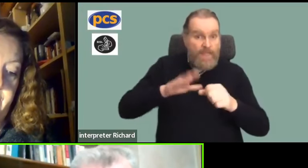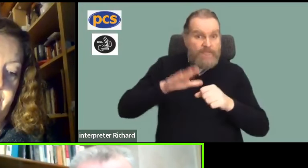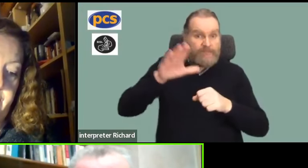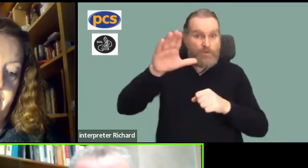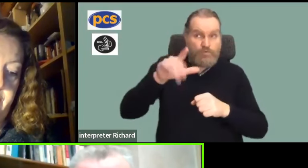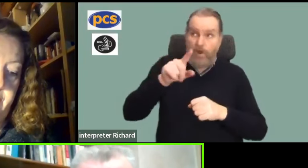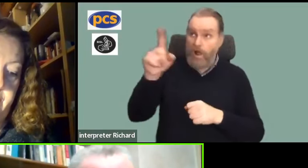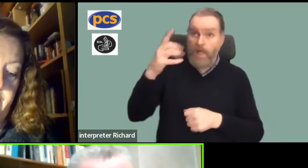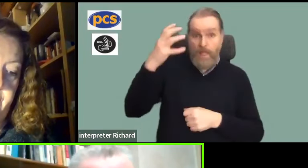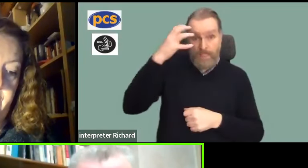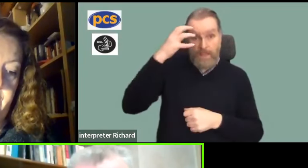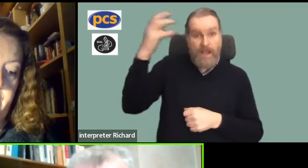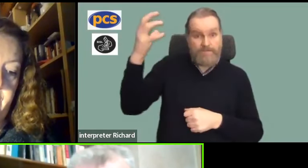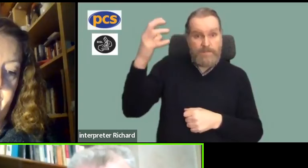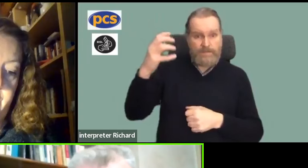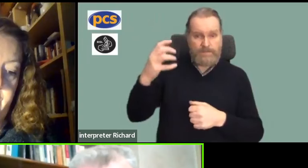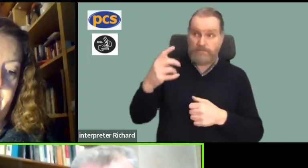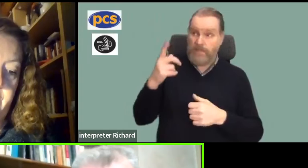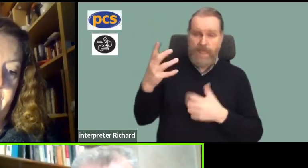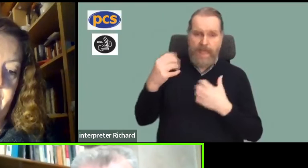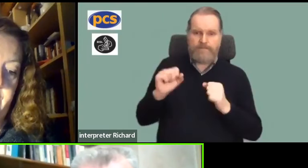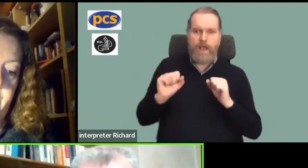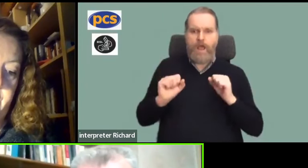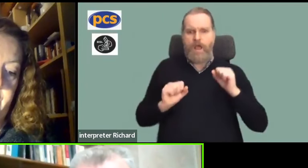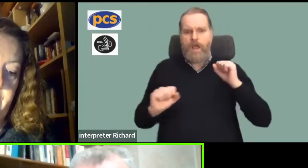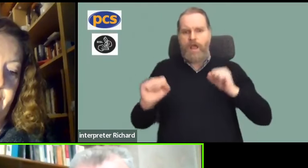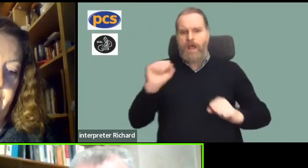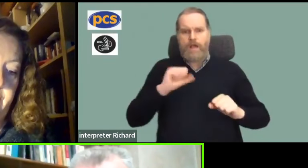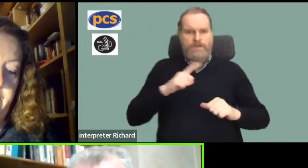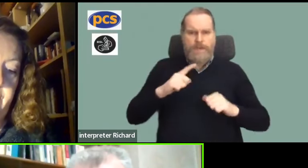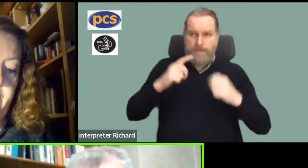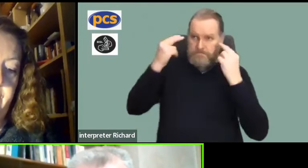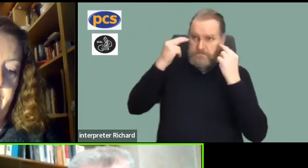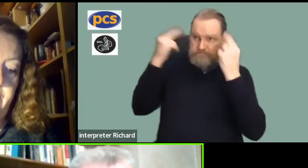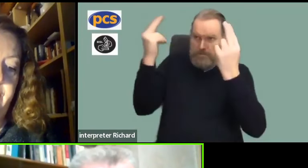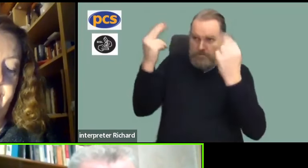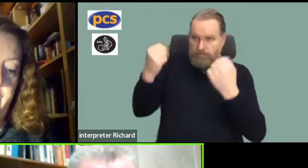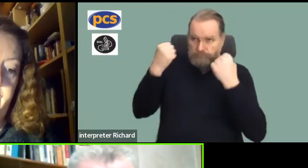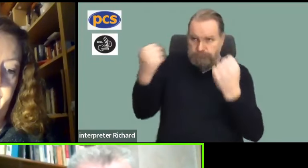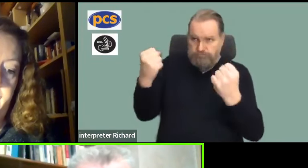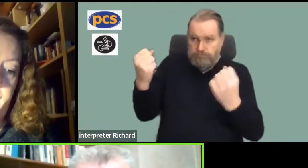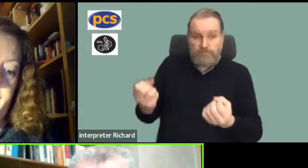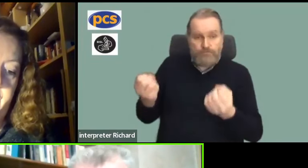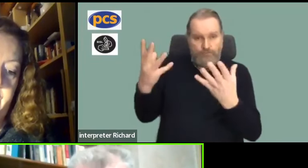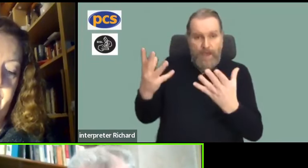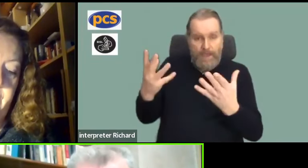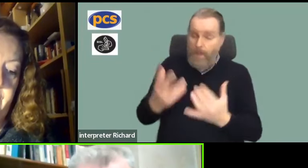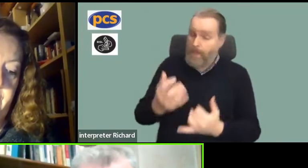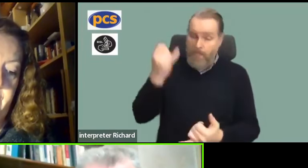and the Government are facing the the biggest bout of of resistance to their plans. That that We have seen in this